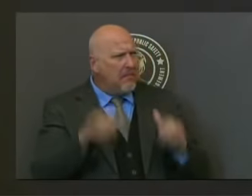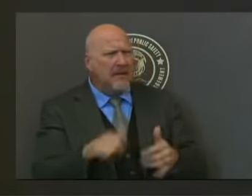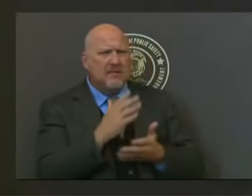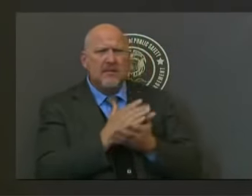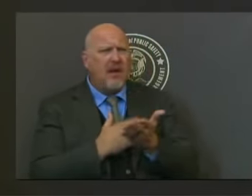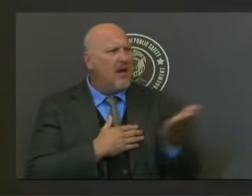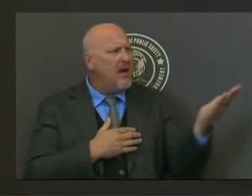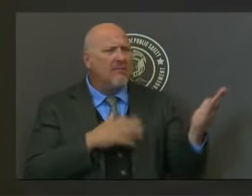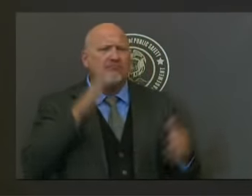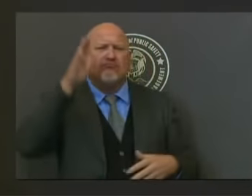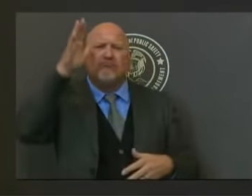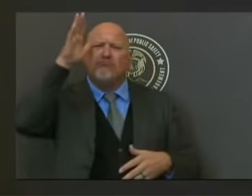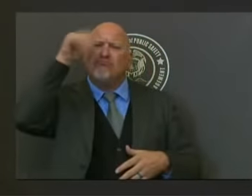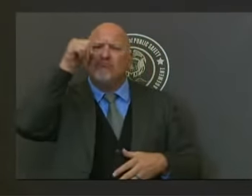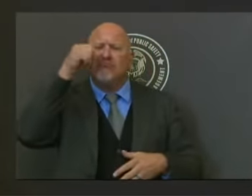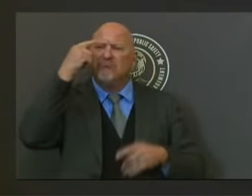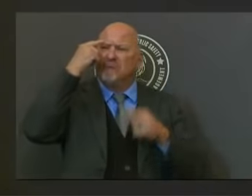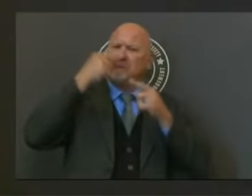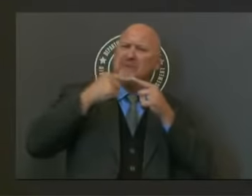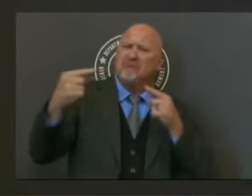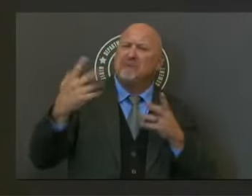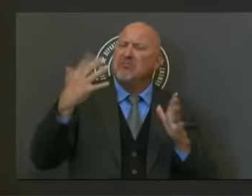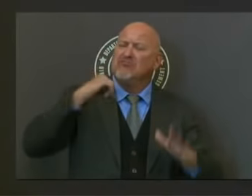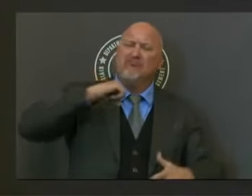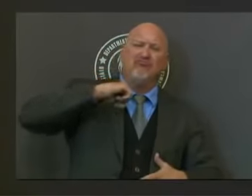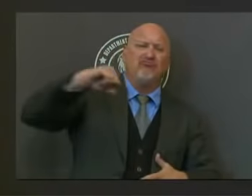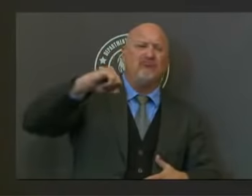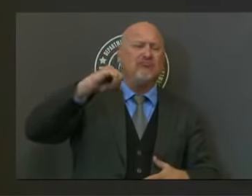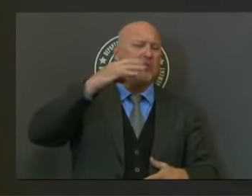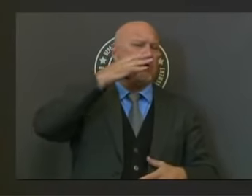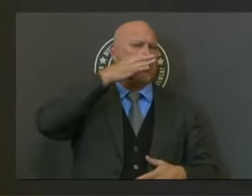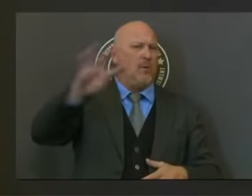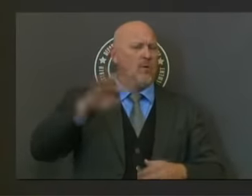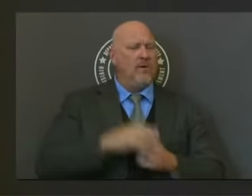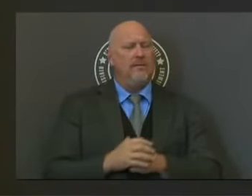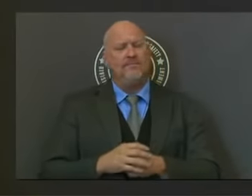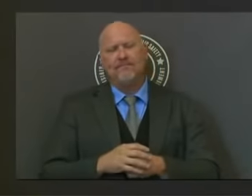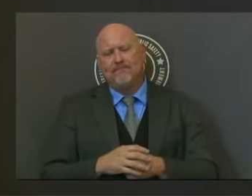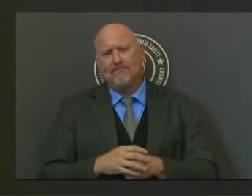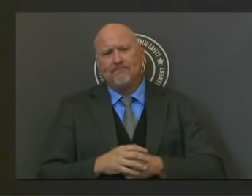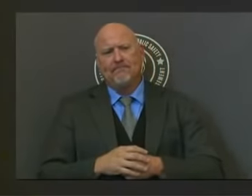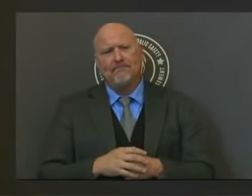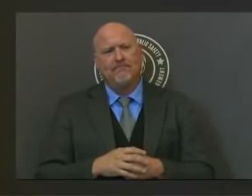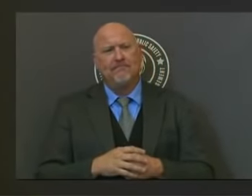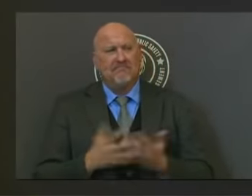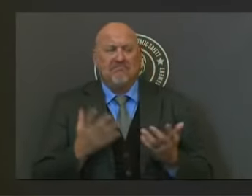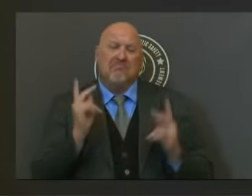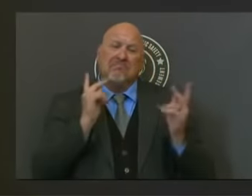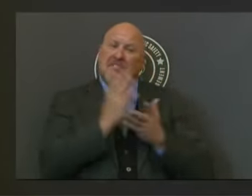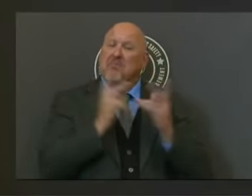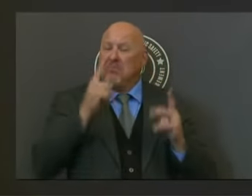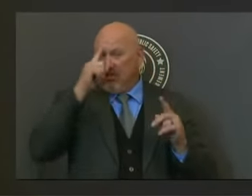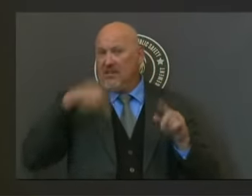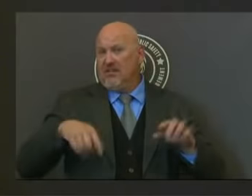perspective but there don't they're not